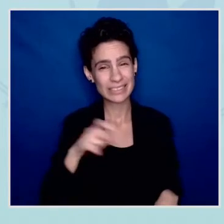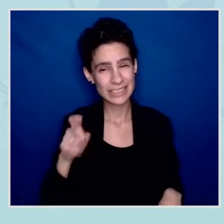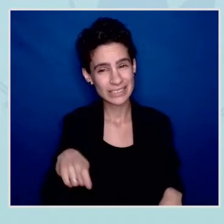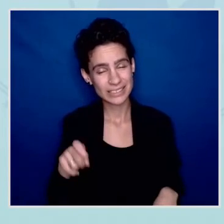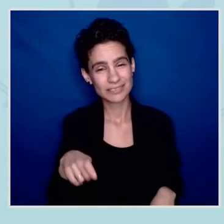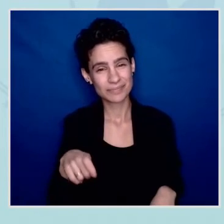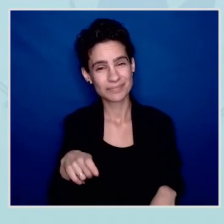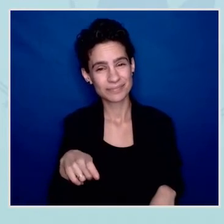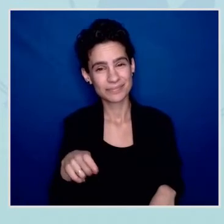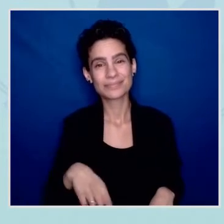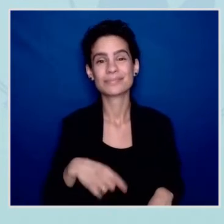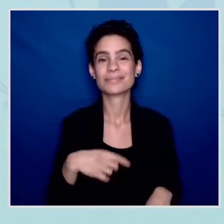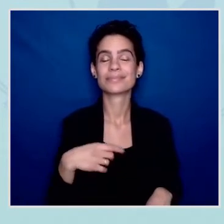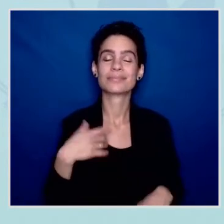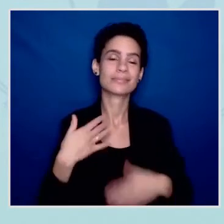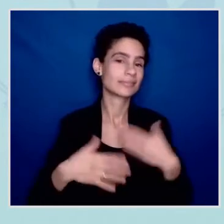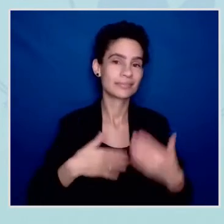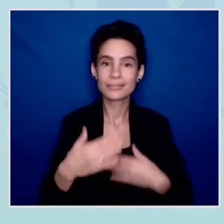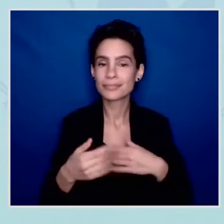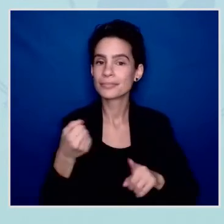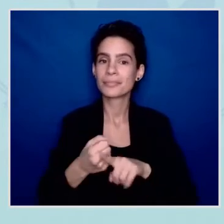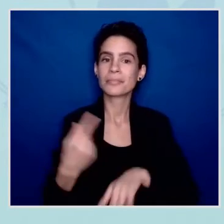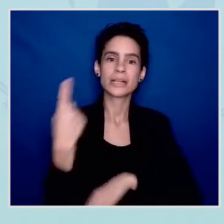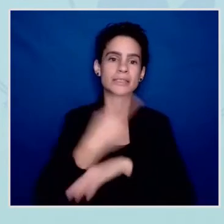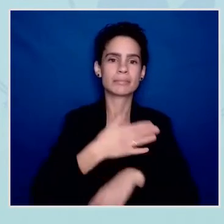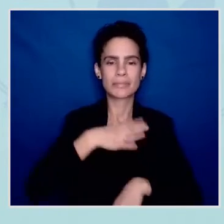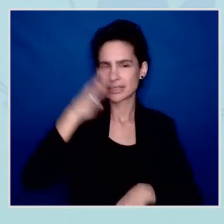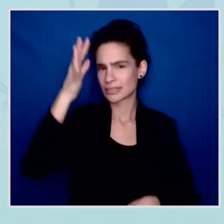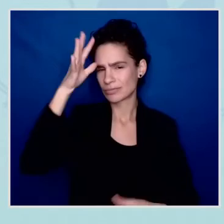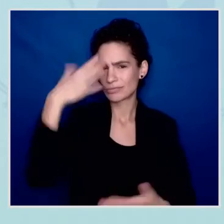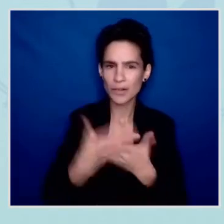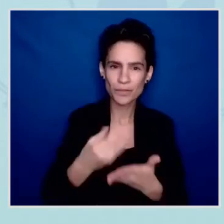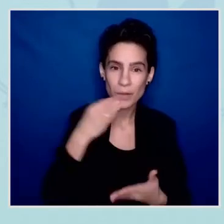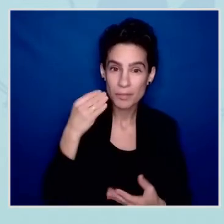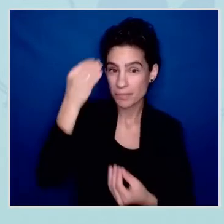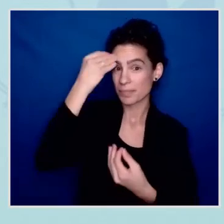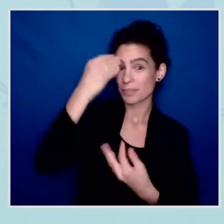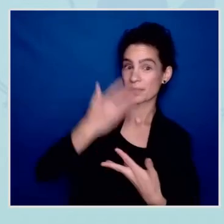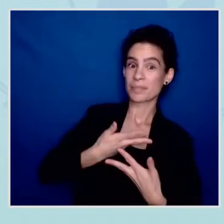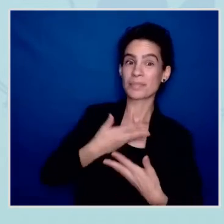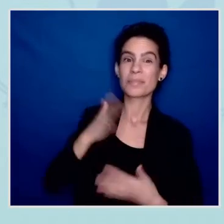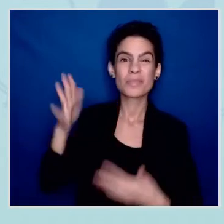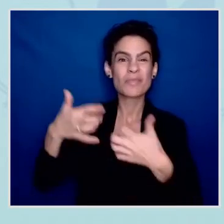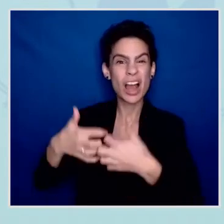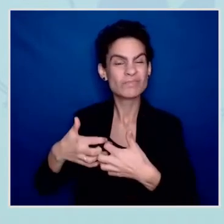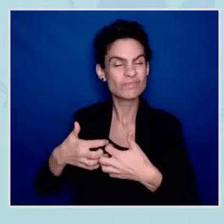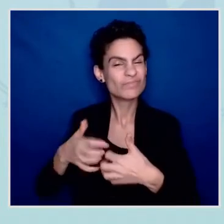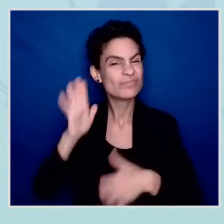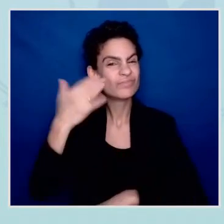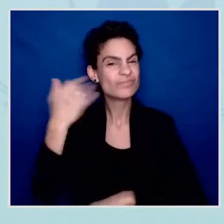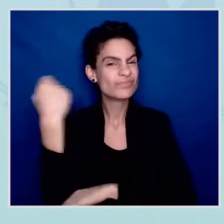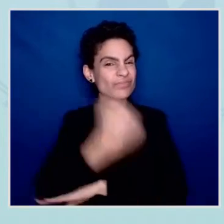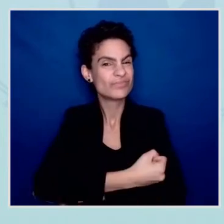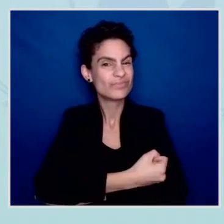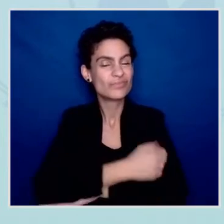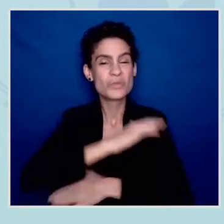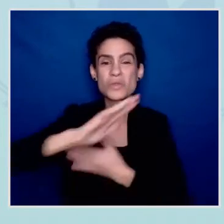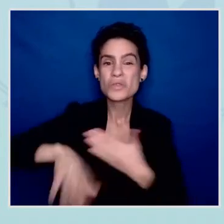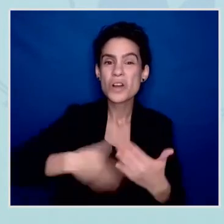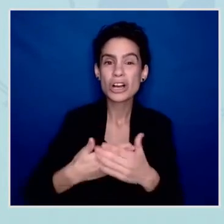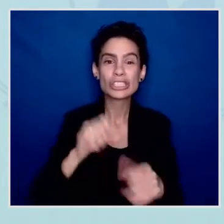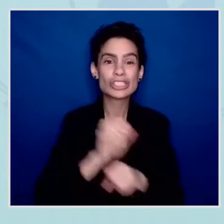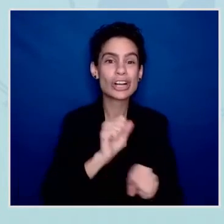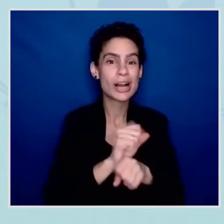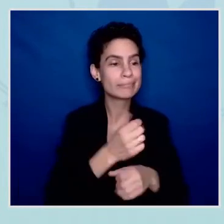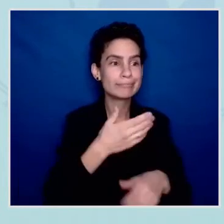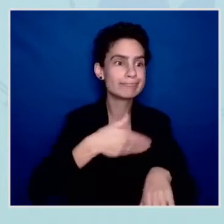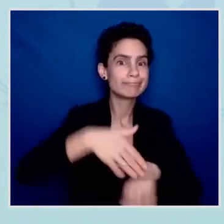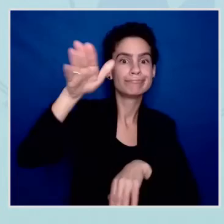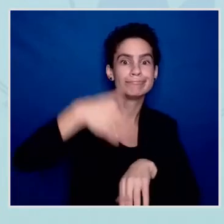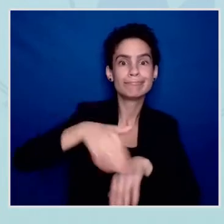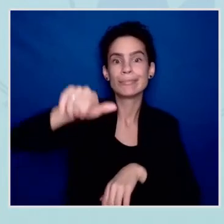NOW, WE DIDN'T HAVE A LOT, BUT